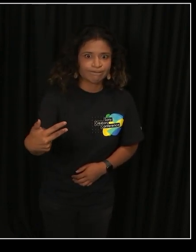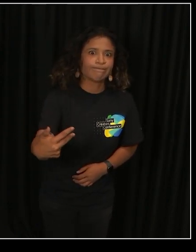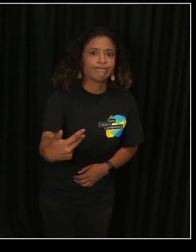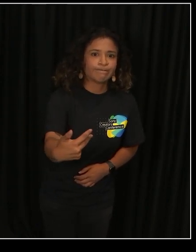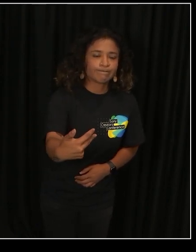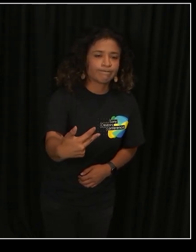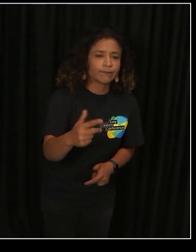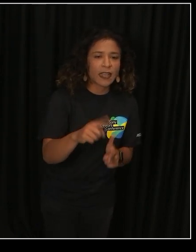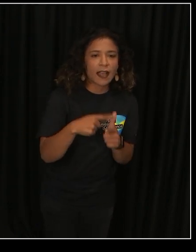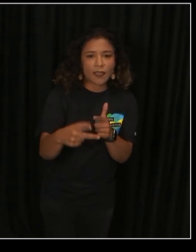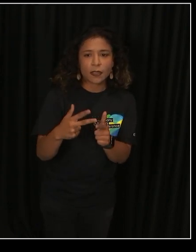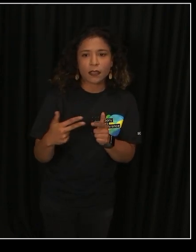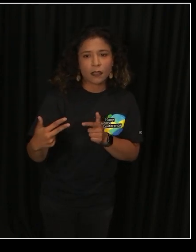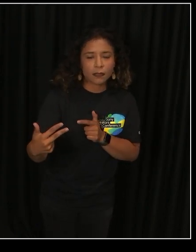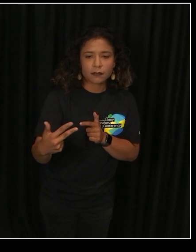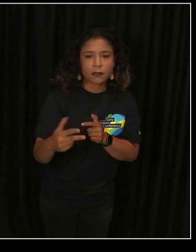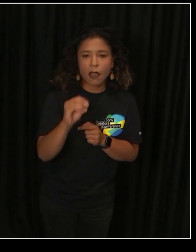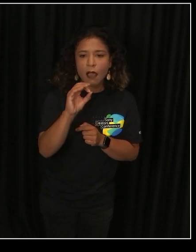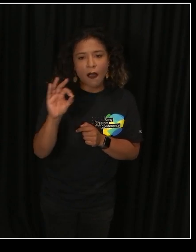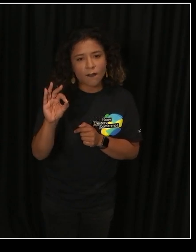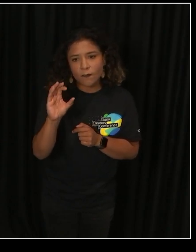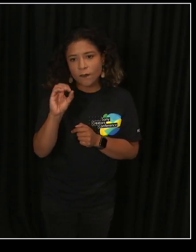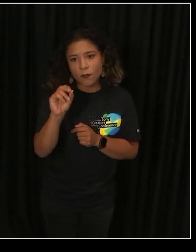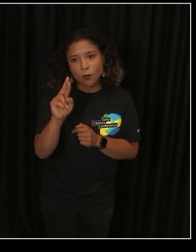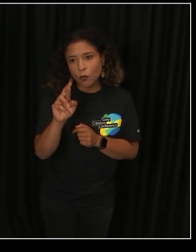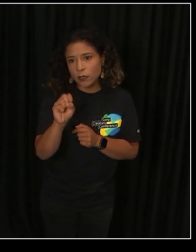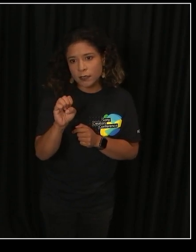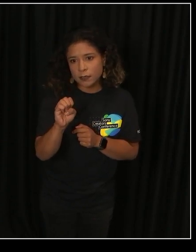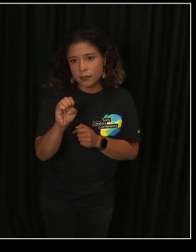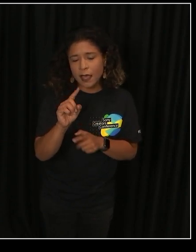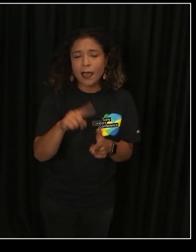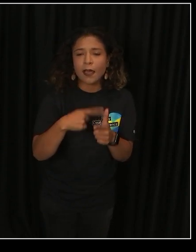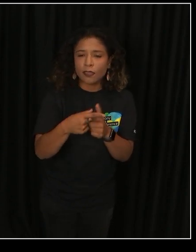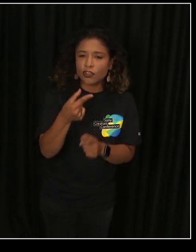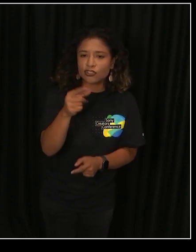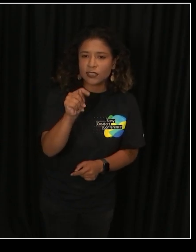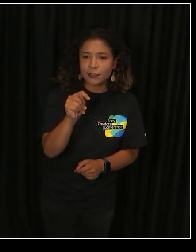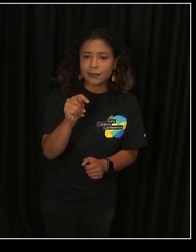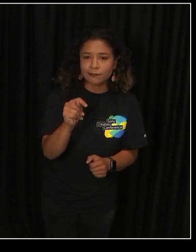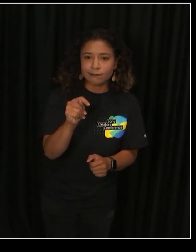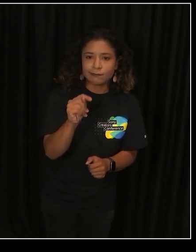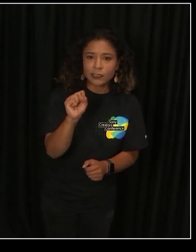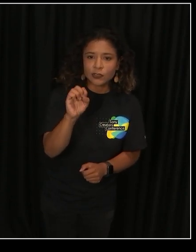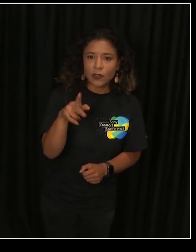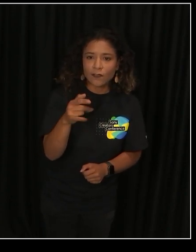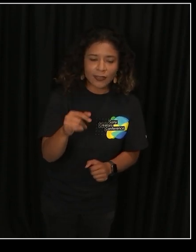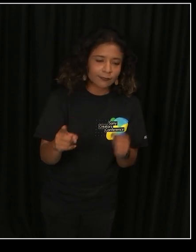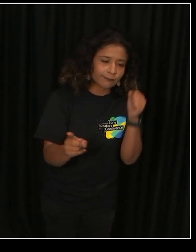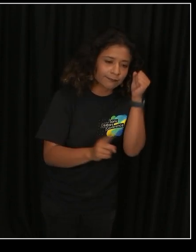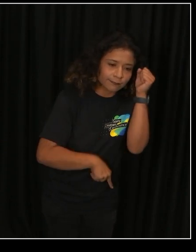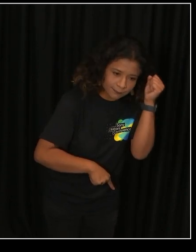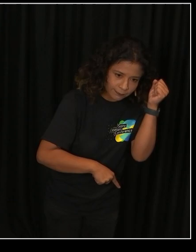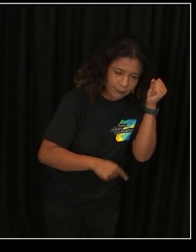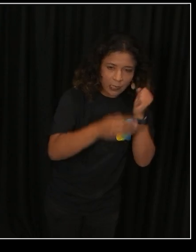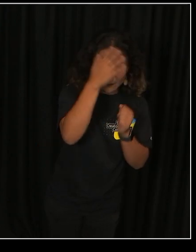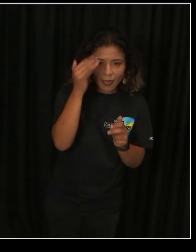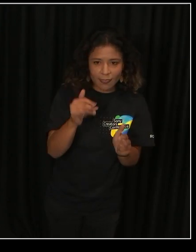And then he goes off the course and GT Sophy received a penalty for that small bump in that case.